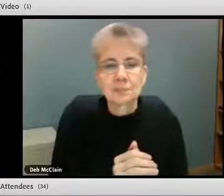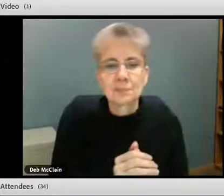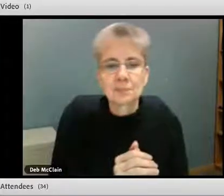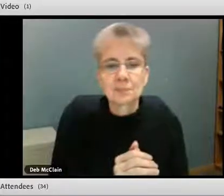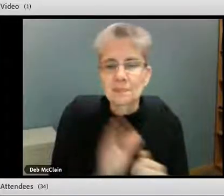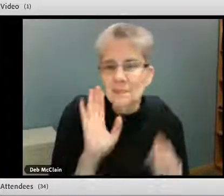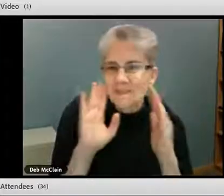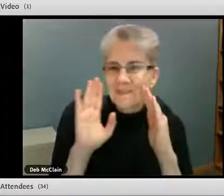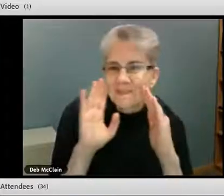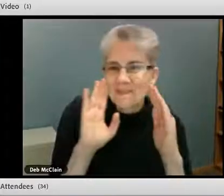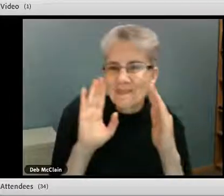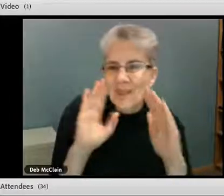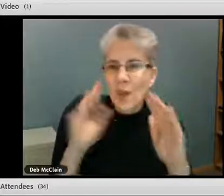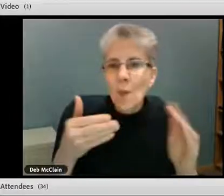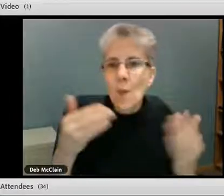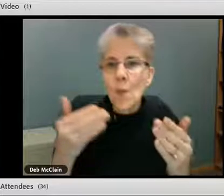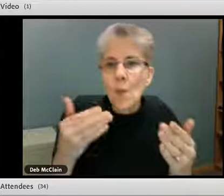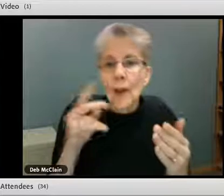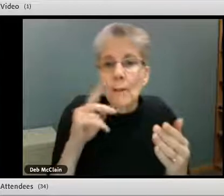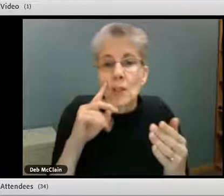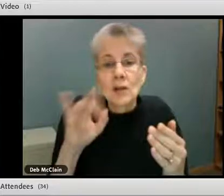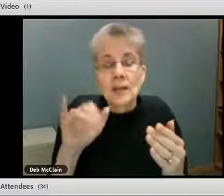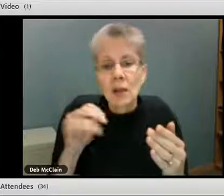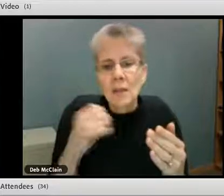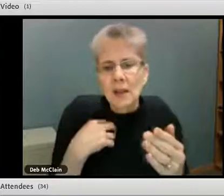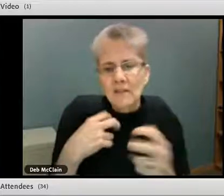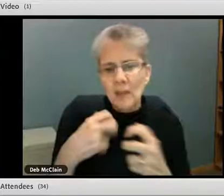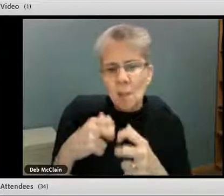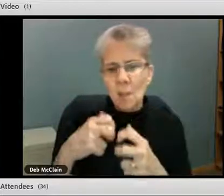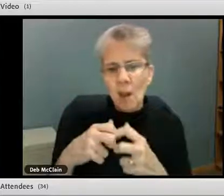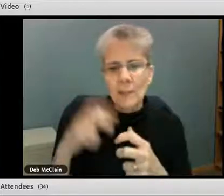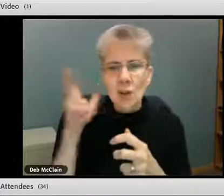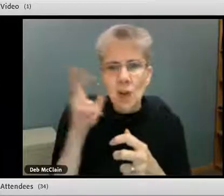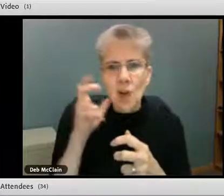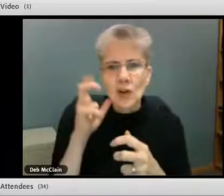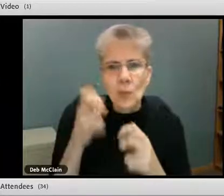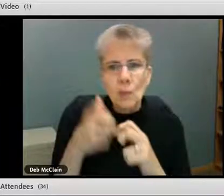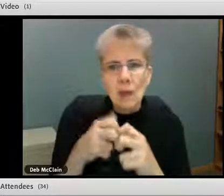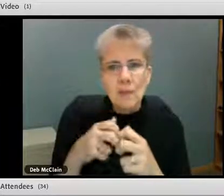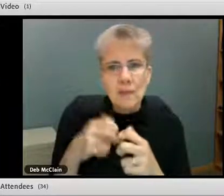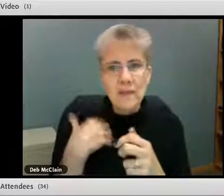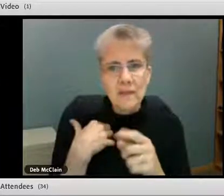Silveira: Hi, welcome. Before we get started, it looks like Ryan might be having some audio problem.